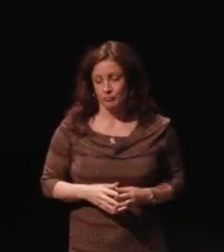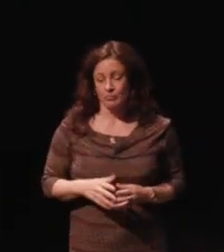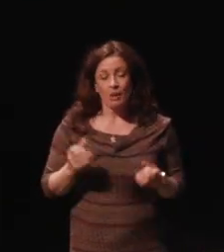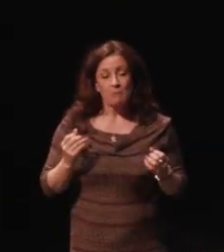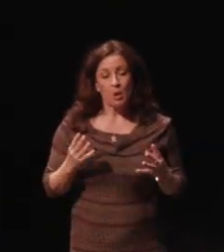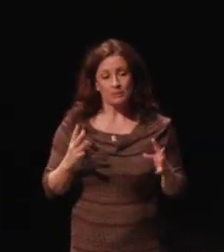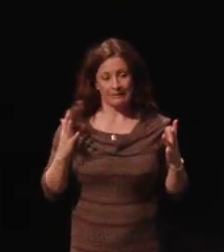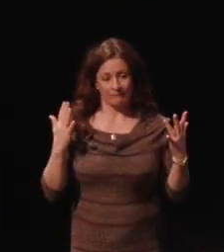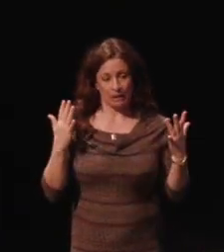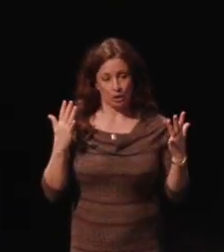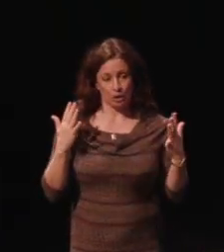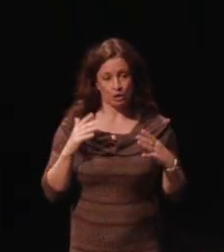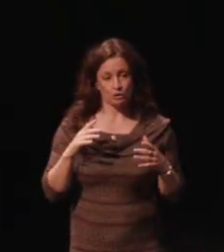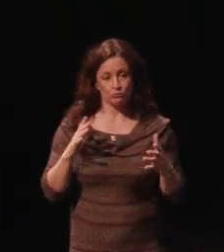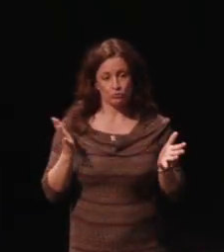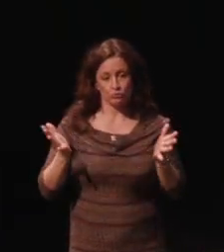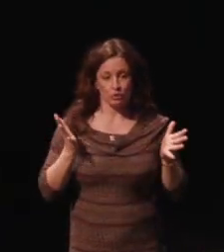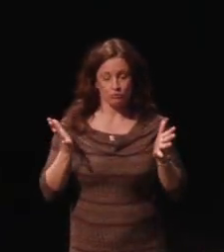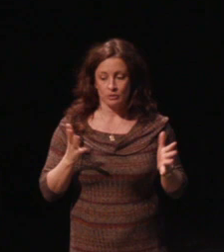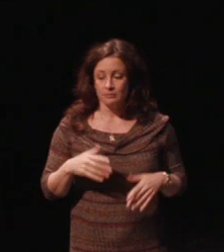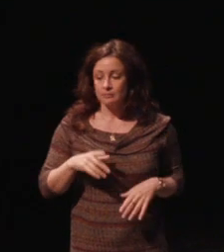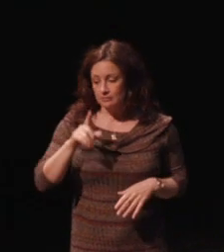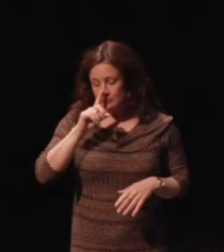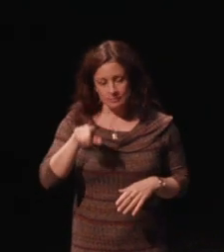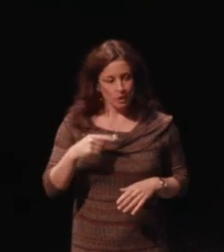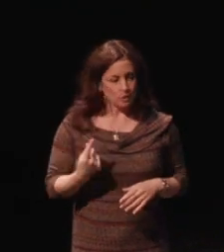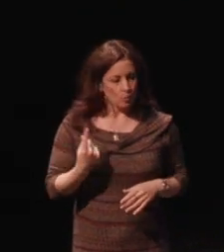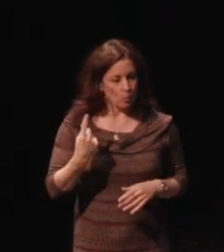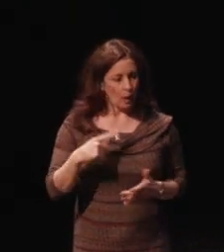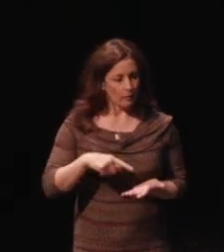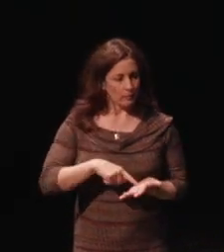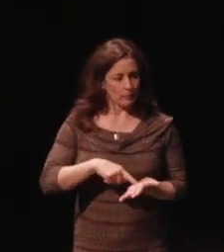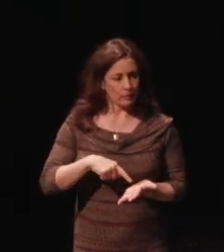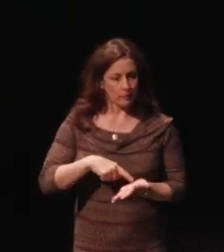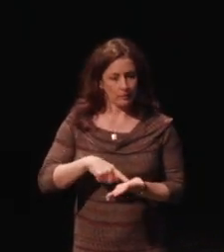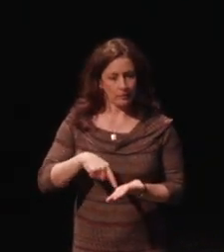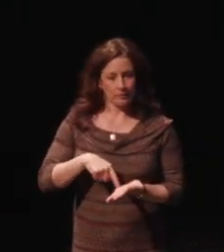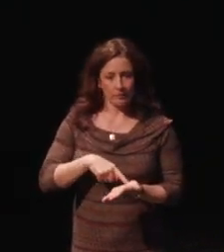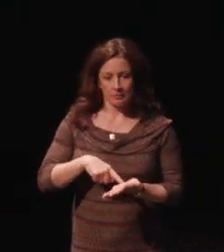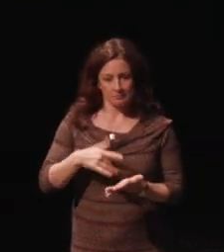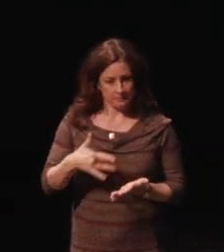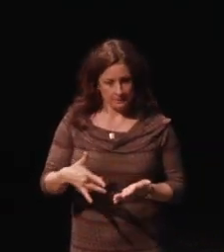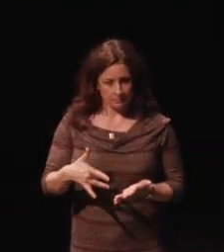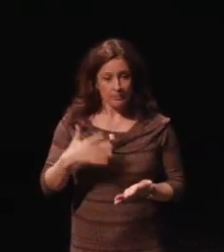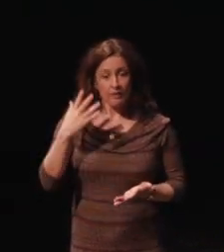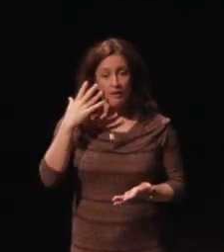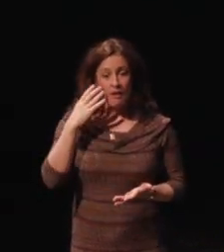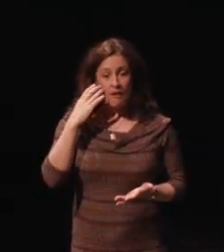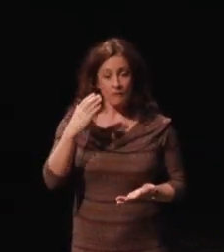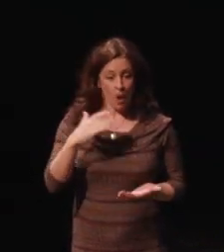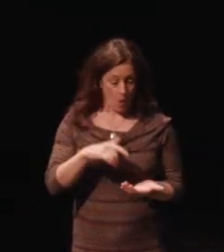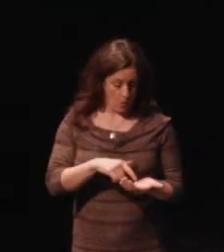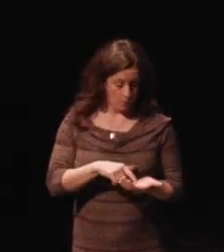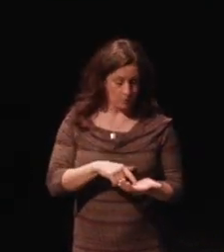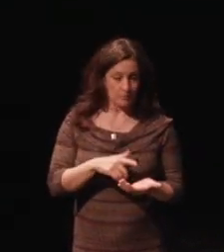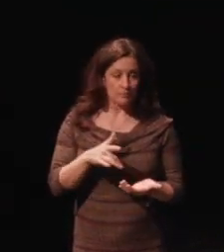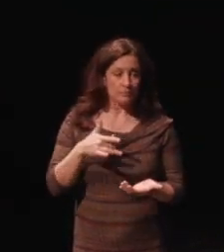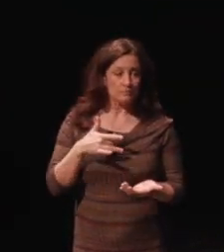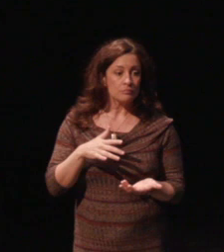So the thing is, you don't just use one finger while the sighted person on your phone screen, your screen actually supports multiple fingers